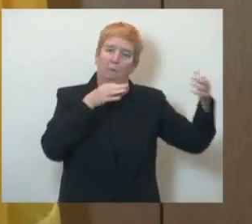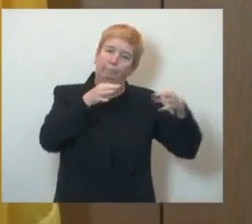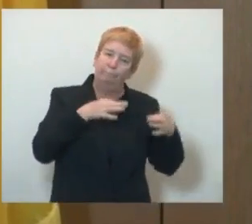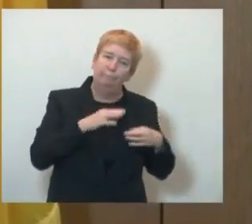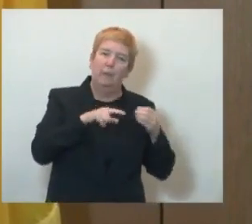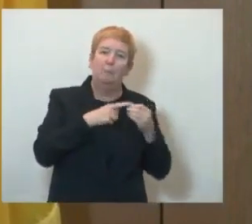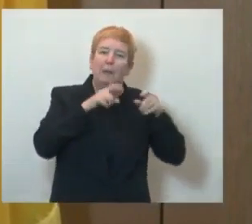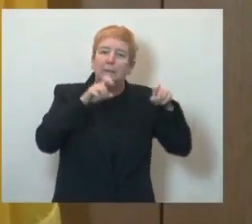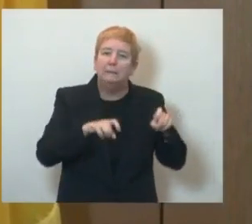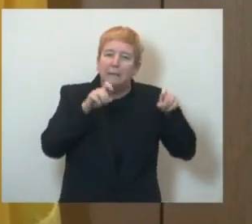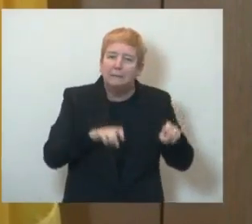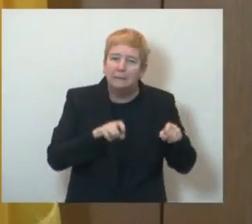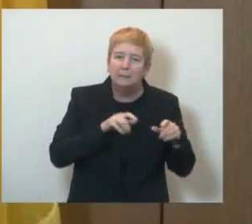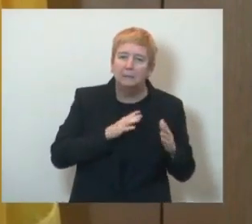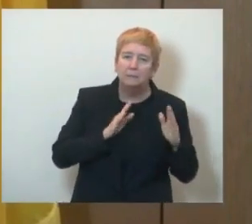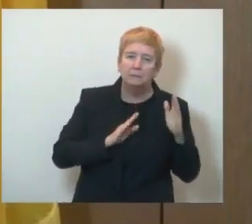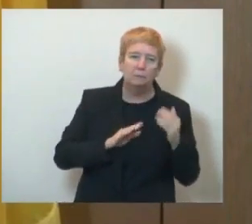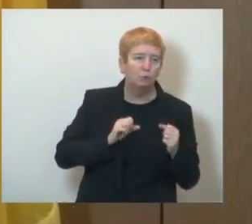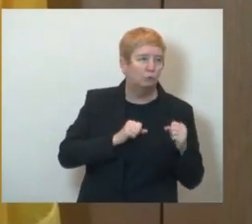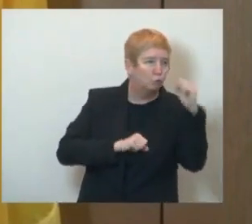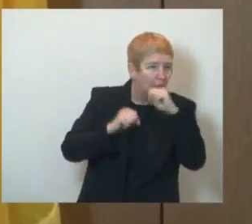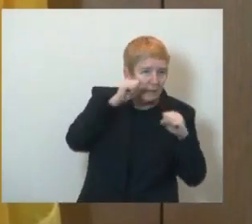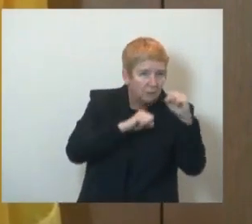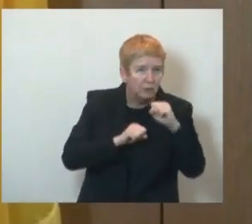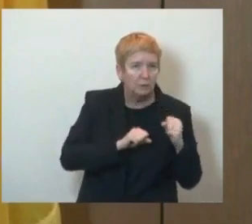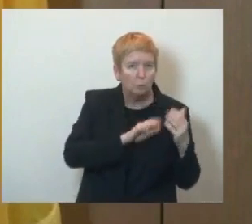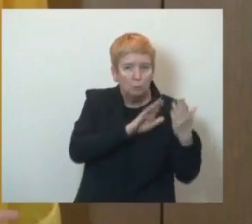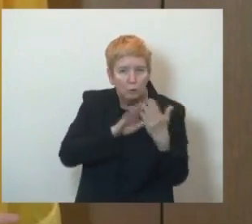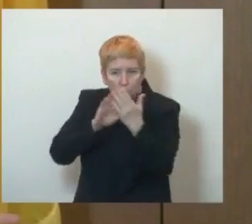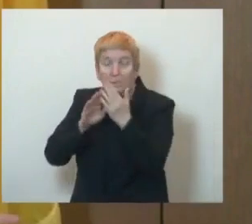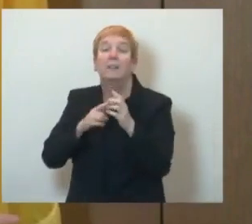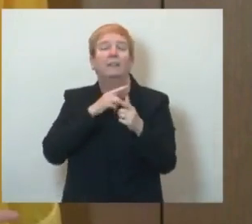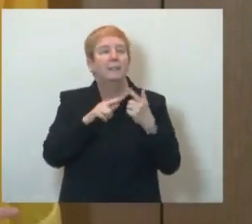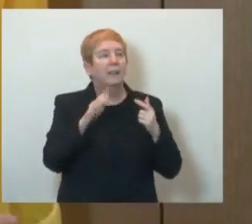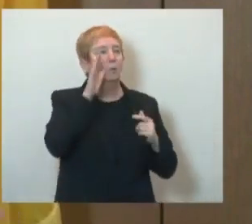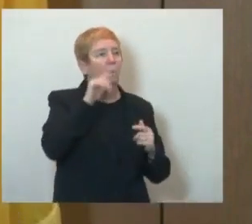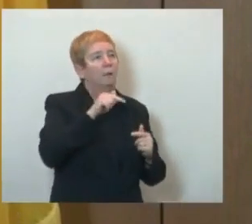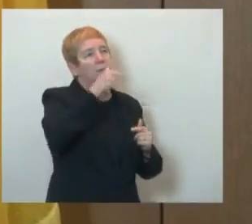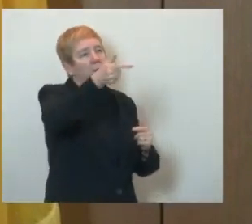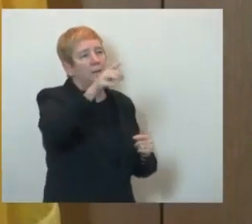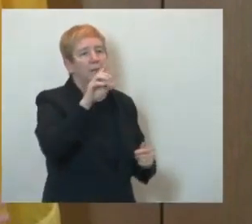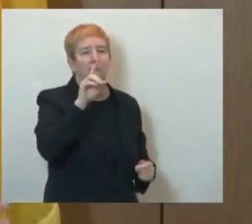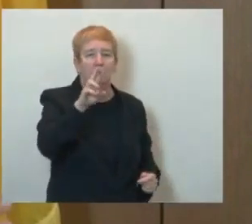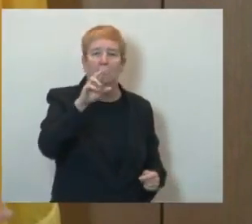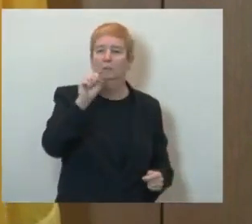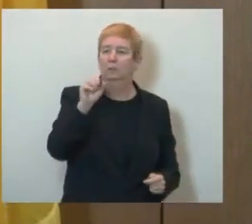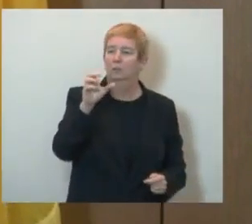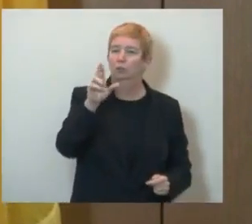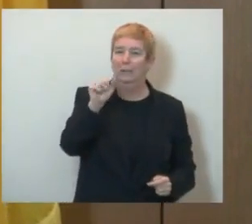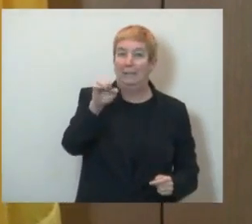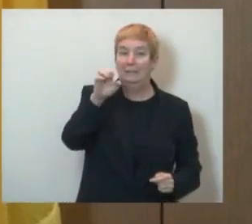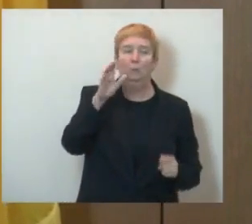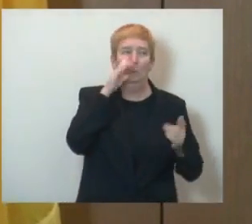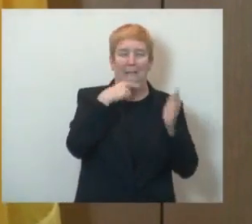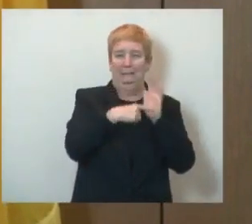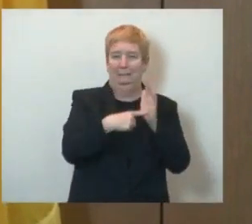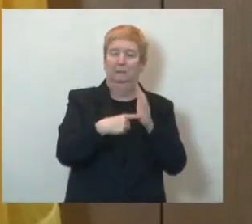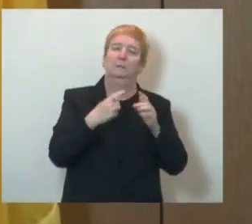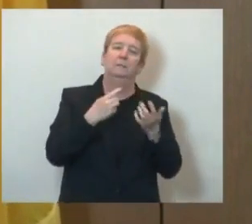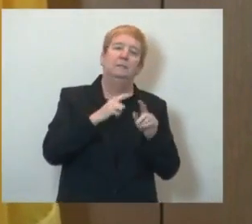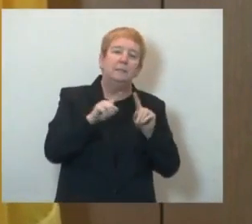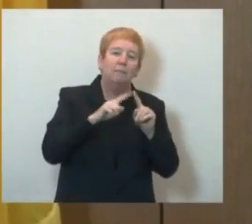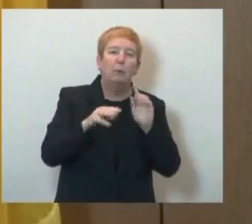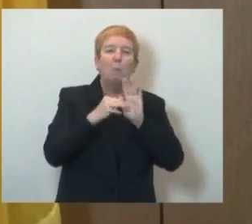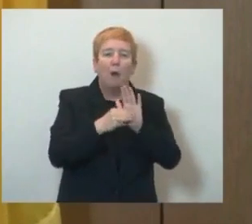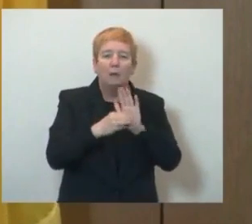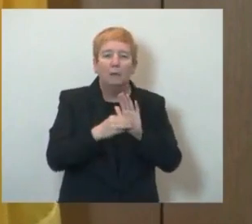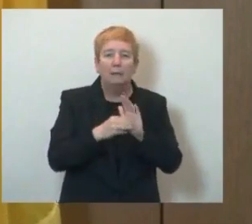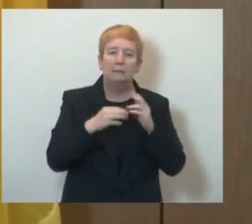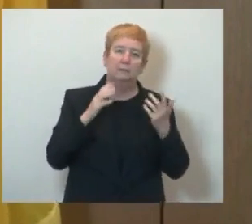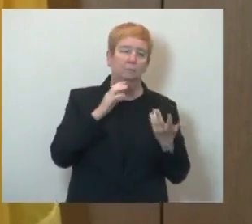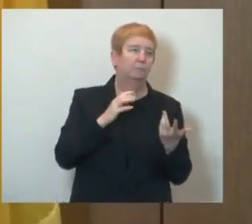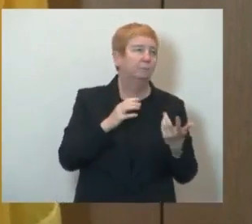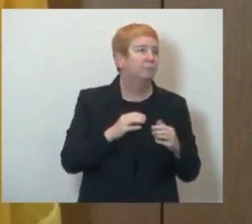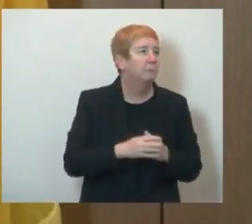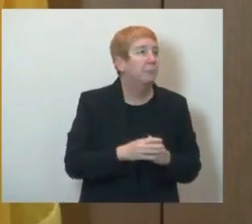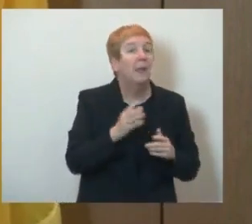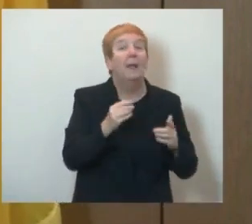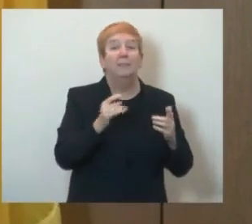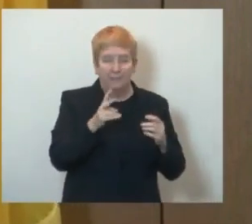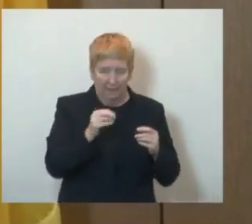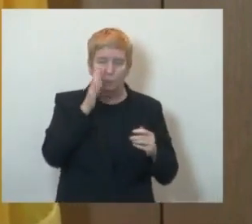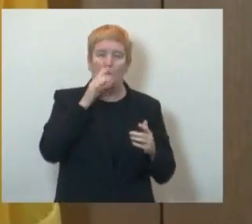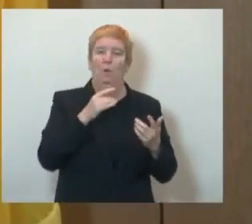I’M GOING TO GO TO THE SECRETARY OF HEALTH IS GOING TO GIVE US AN UPDATE ON TESTING STRATEGIES AND INFORMATION AND THEN WE’RE GOING TO MOVE TO DOCTORS GRACE WHO WILL GO THROUGH SOME OF THE